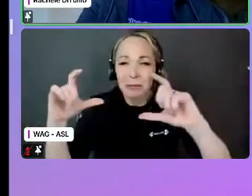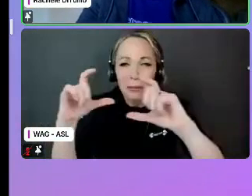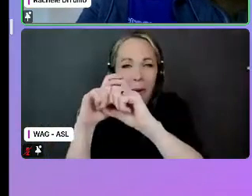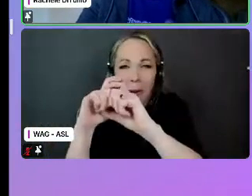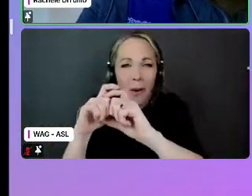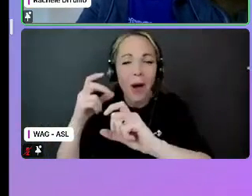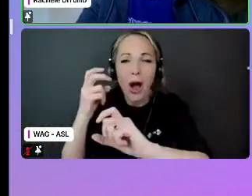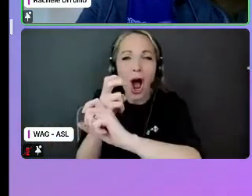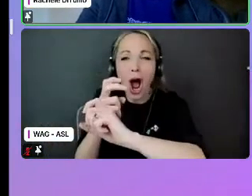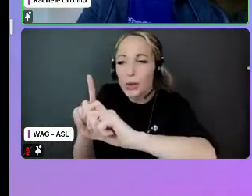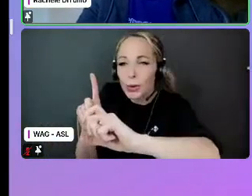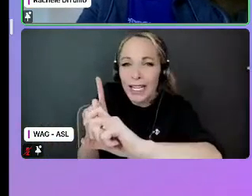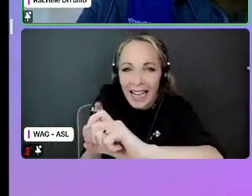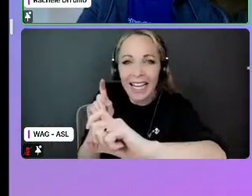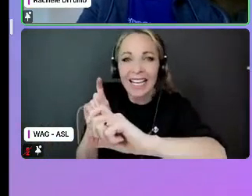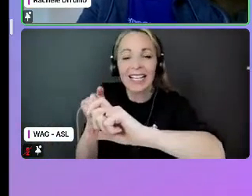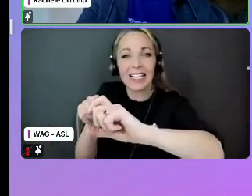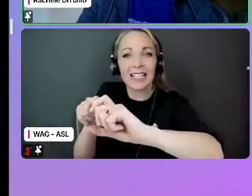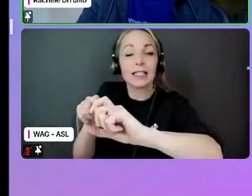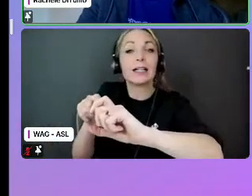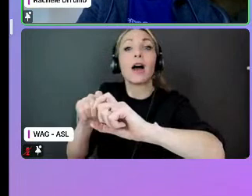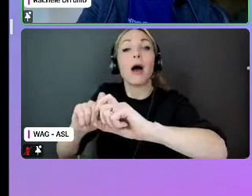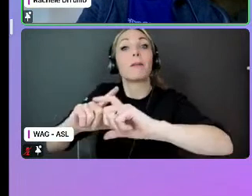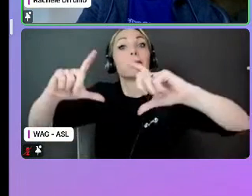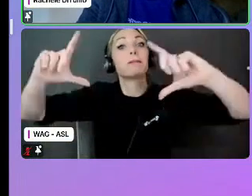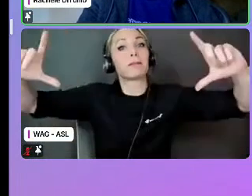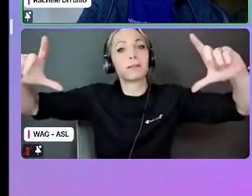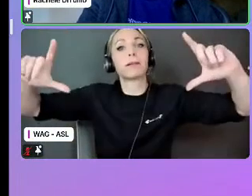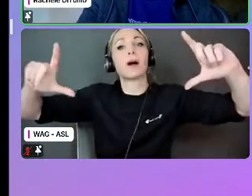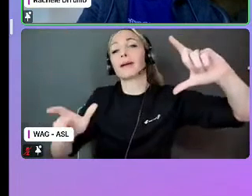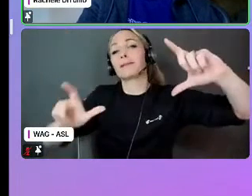a bigger hit area, instead of trying to hit those little